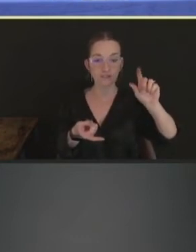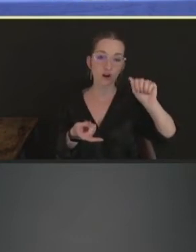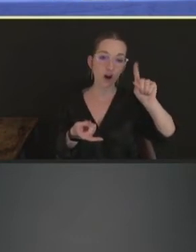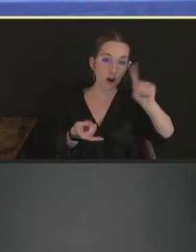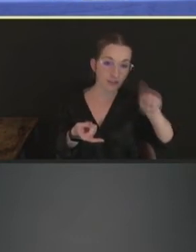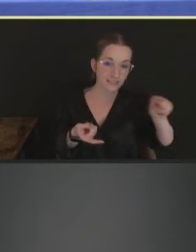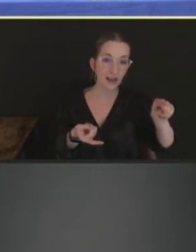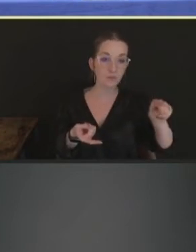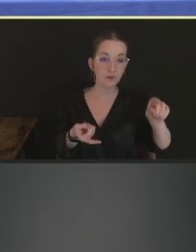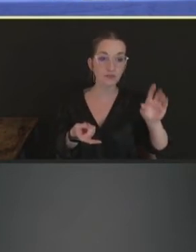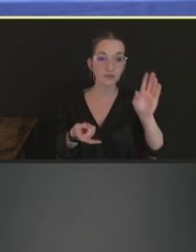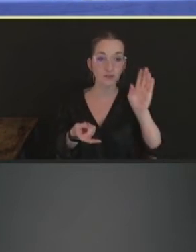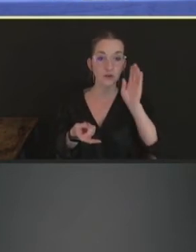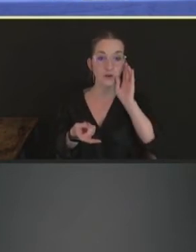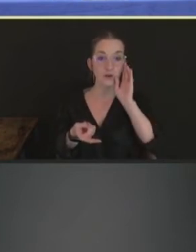will be additive.